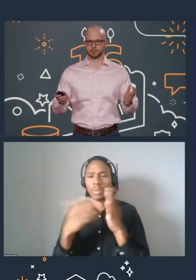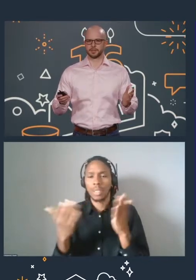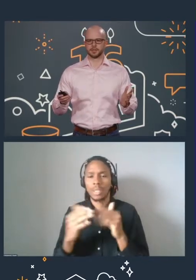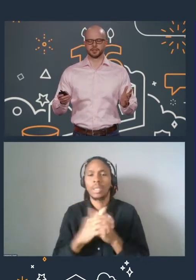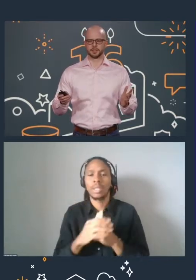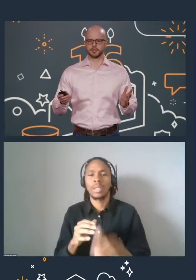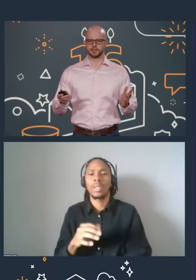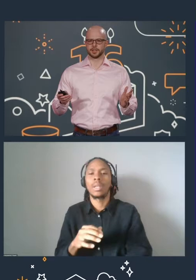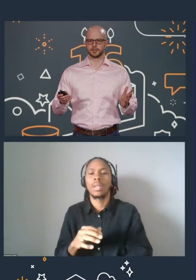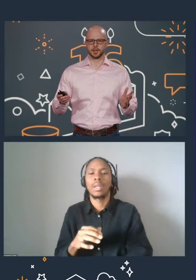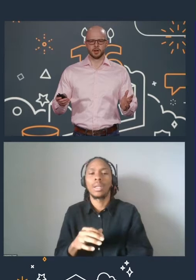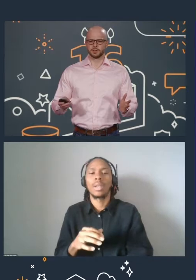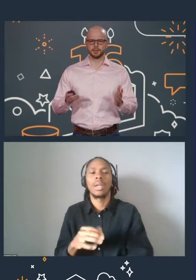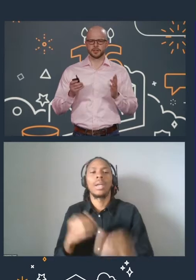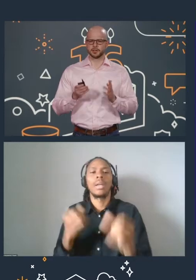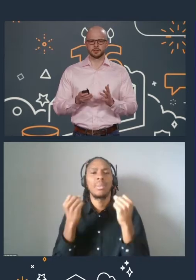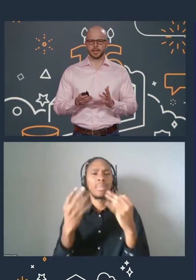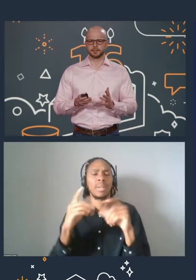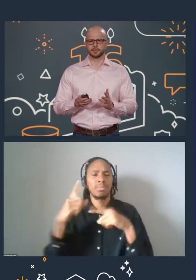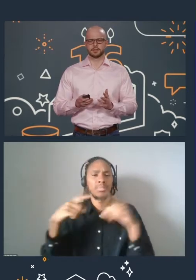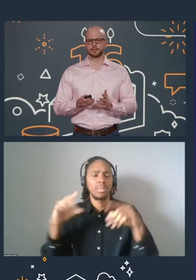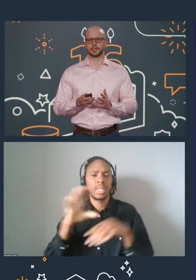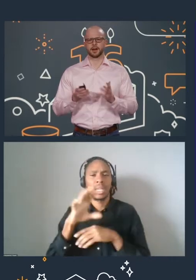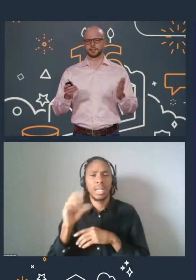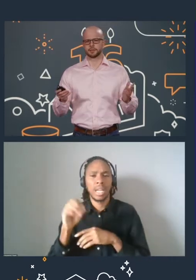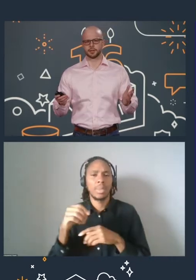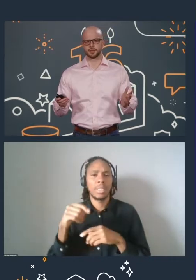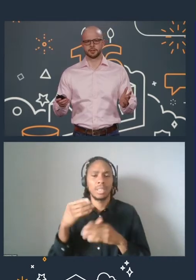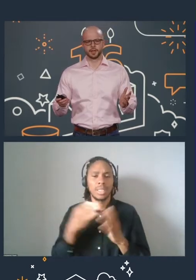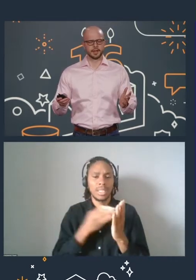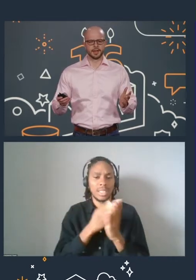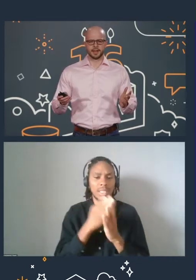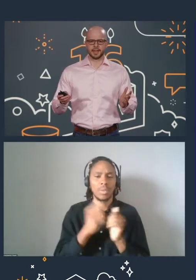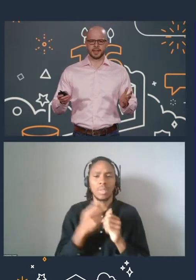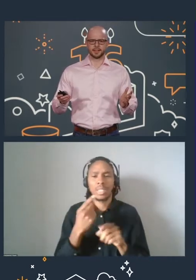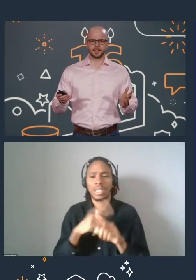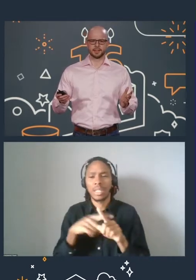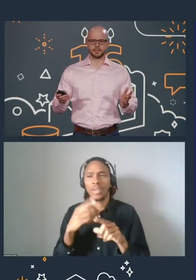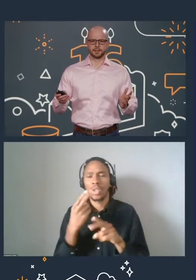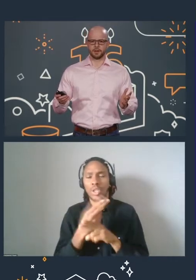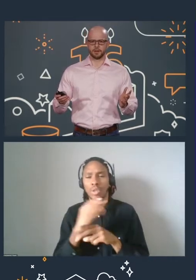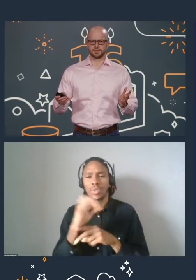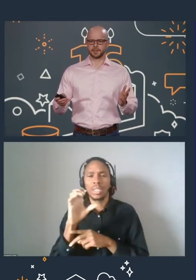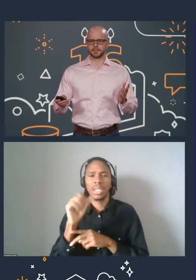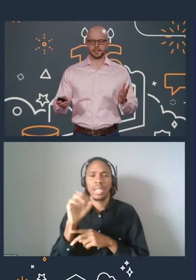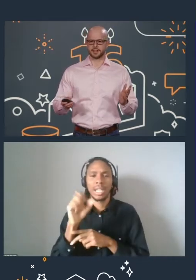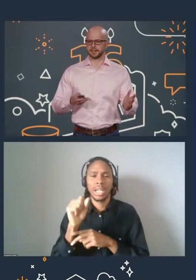within these industries with different use cases, different customers, and they're all saving data